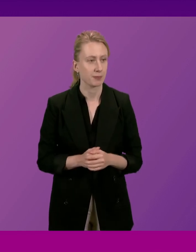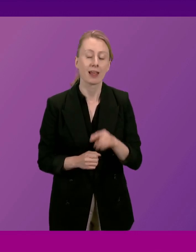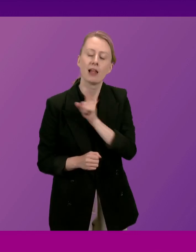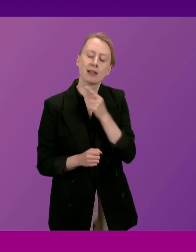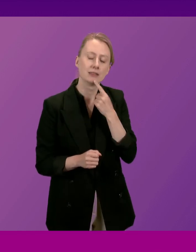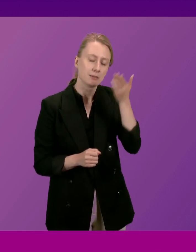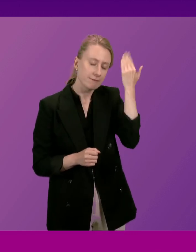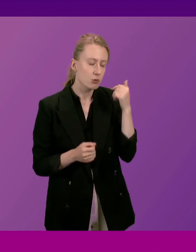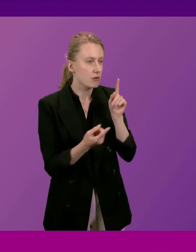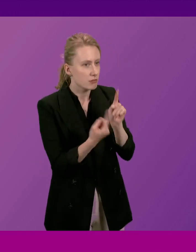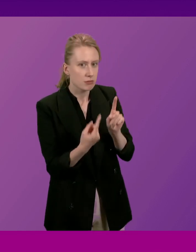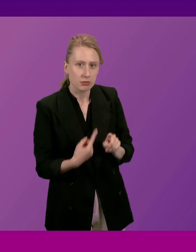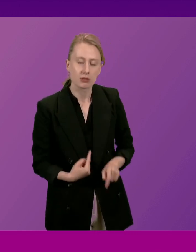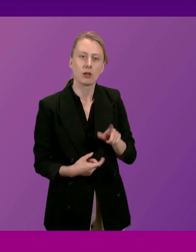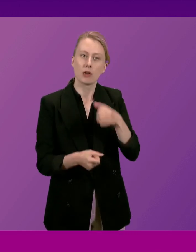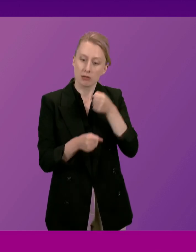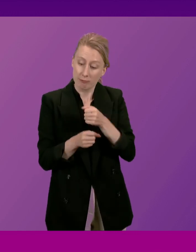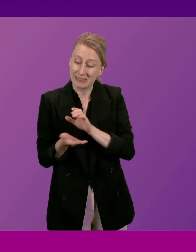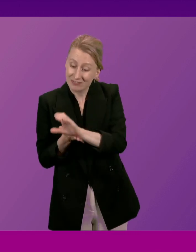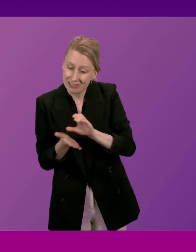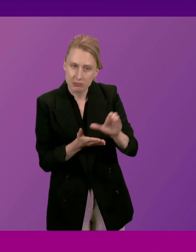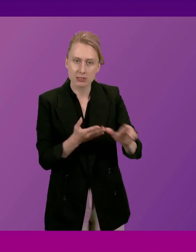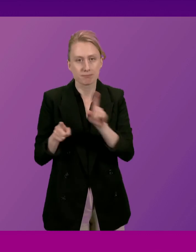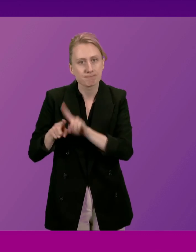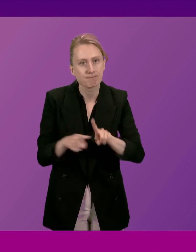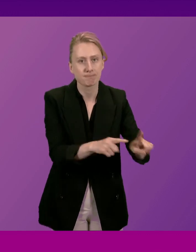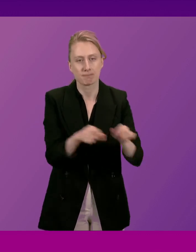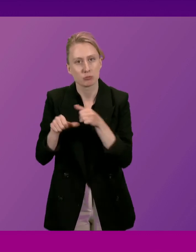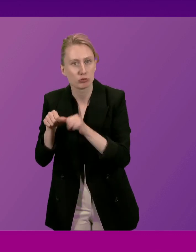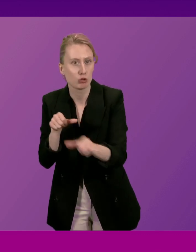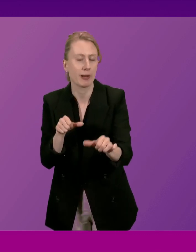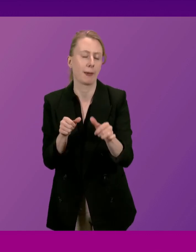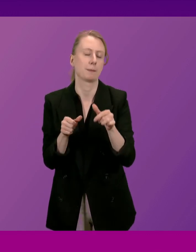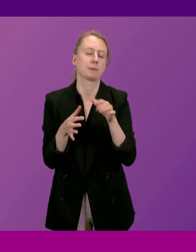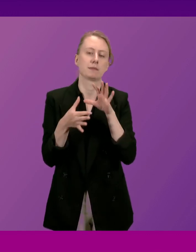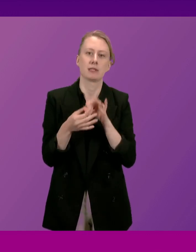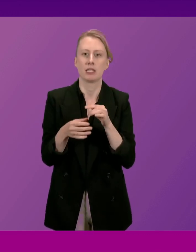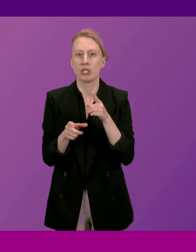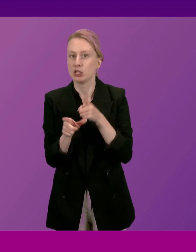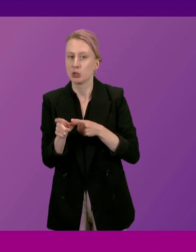the Government is investing in a sustained number of programmes through YouthLink Scotland,